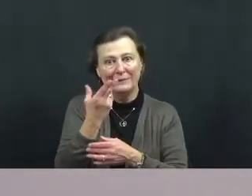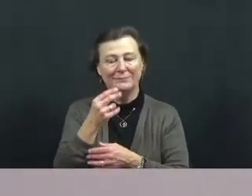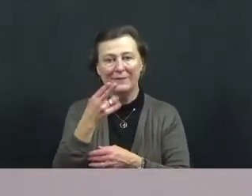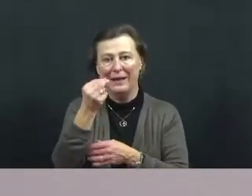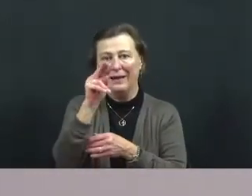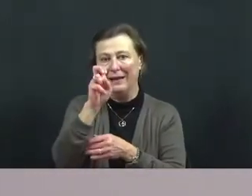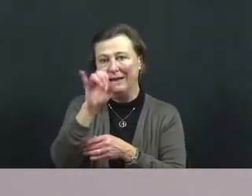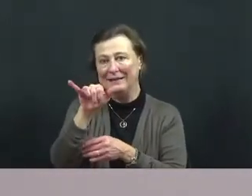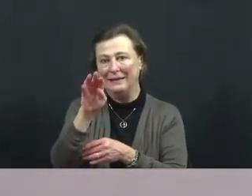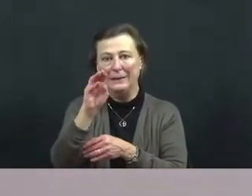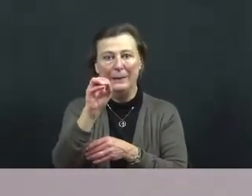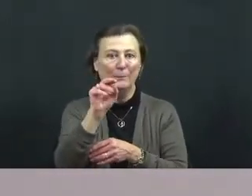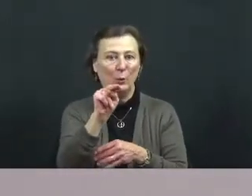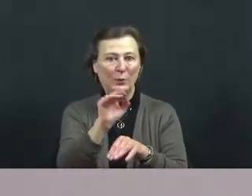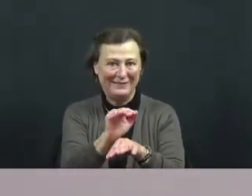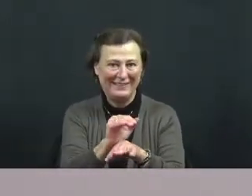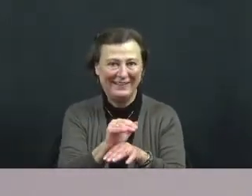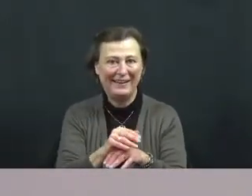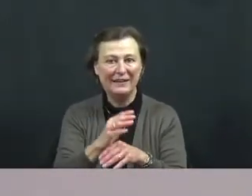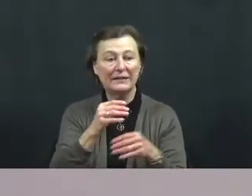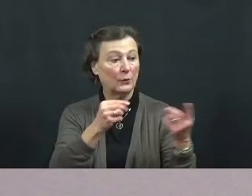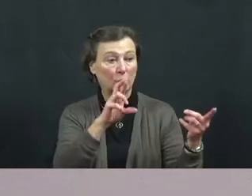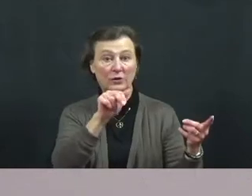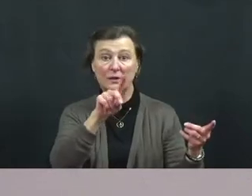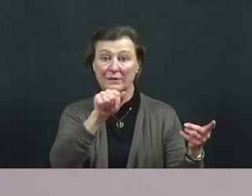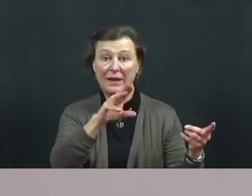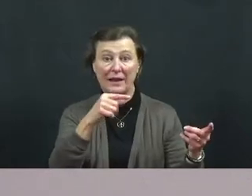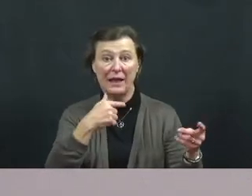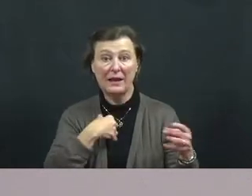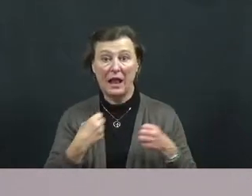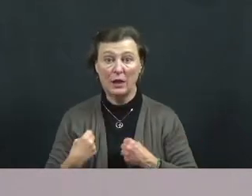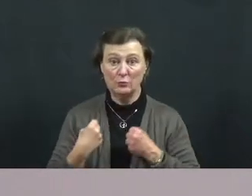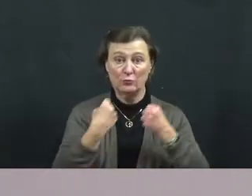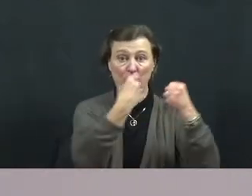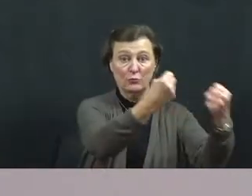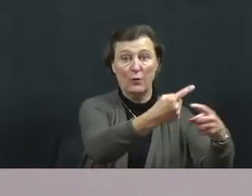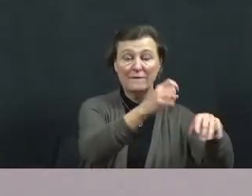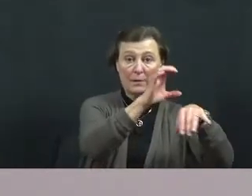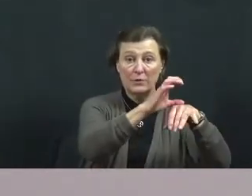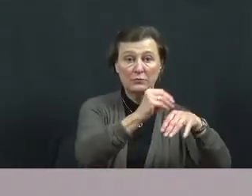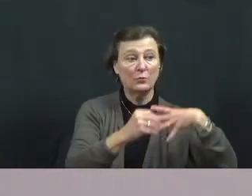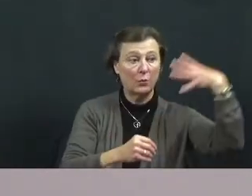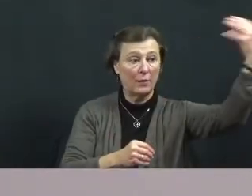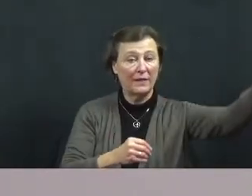And, as Gordona and I drove away from the church, to go on our honeymoon, I waved a